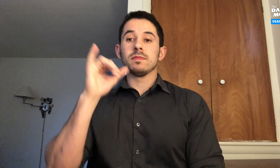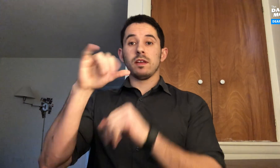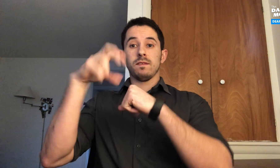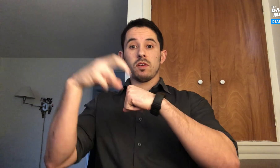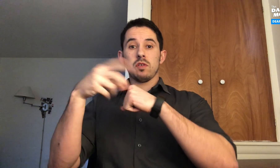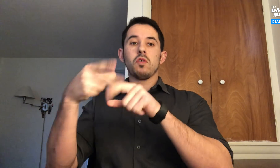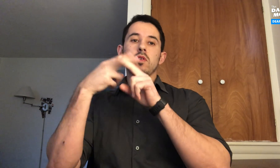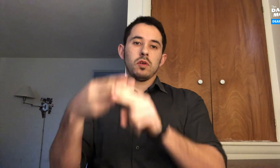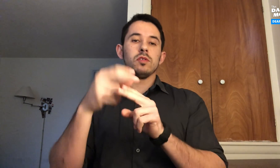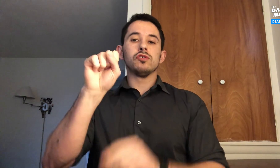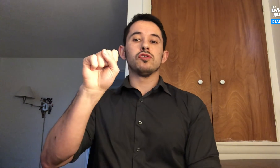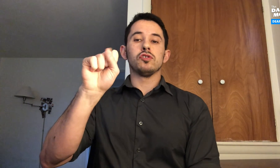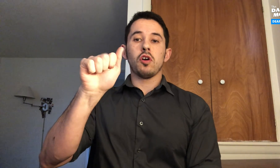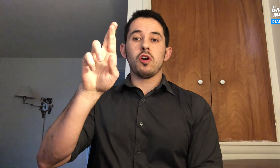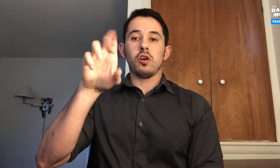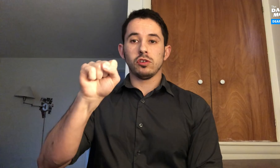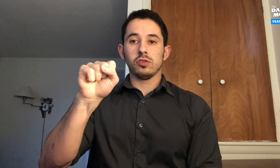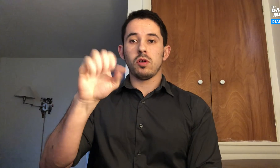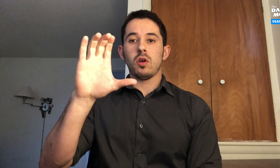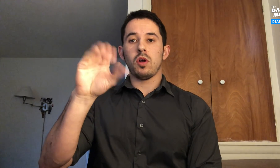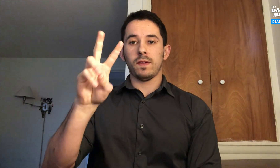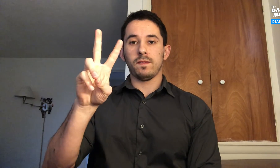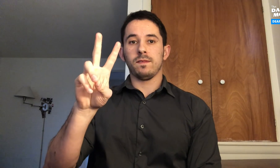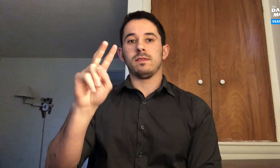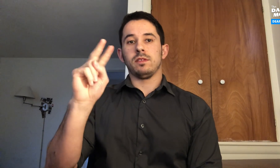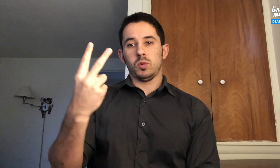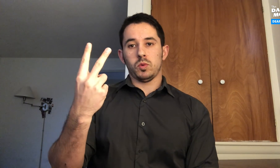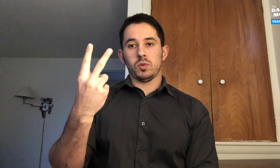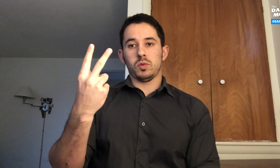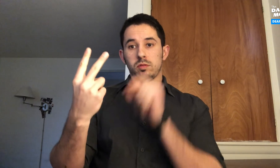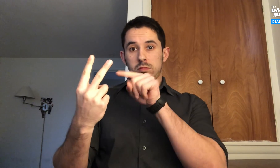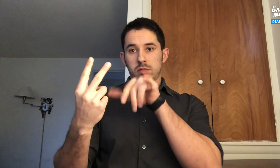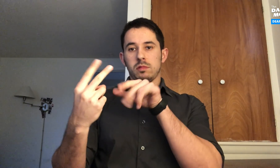The virus is called SARS CoV-2,